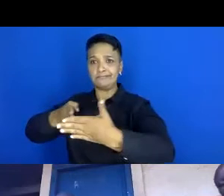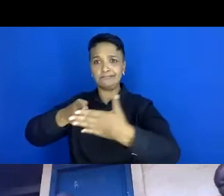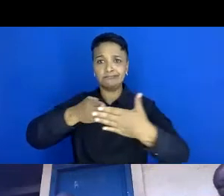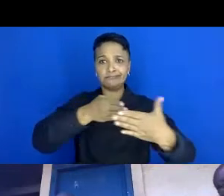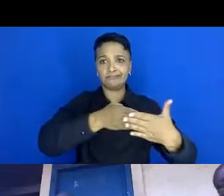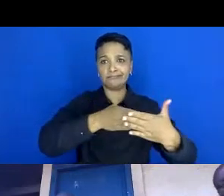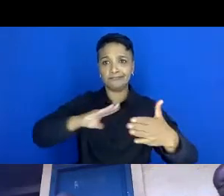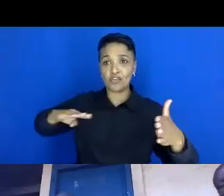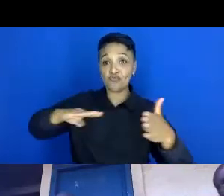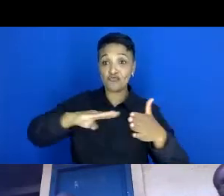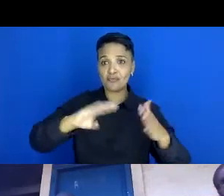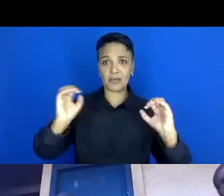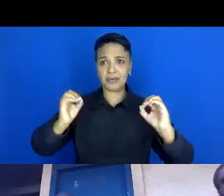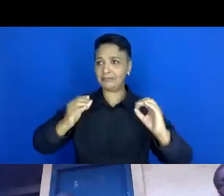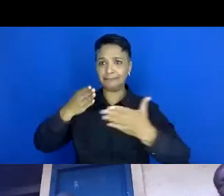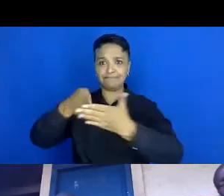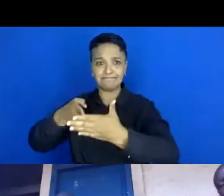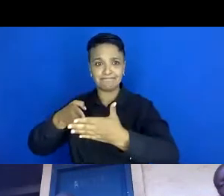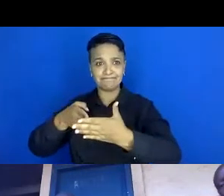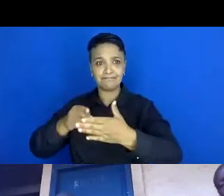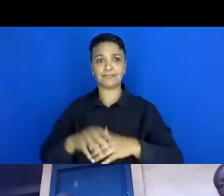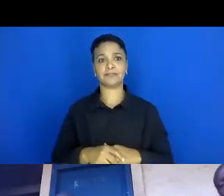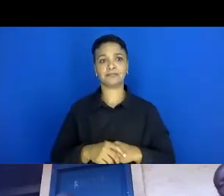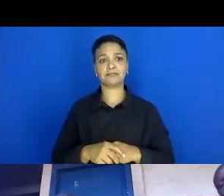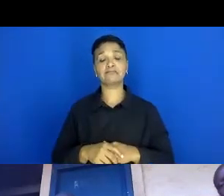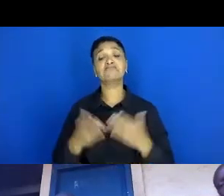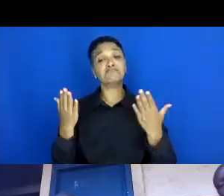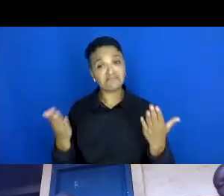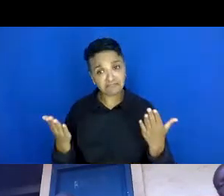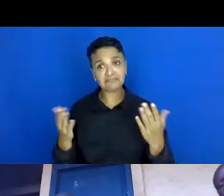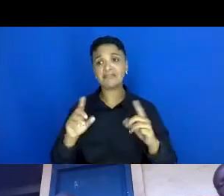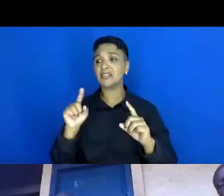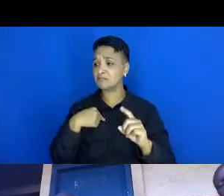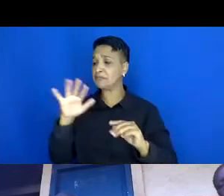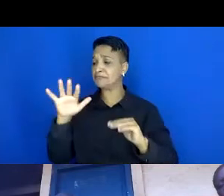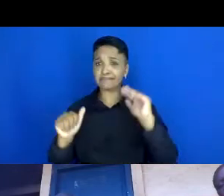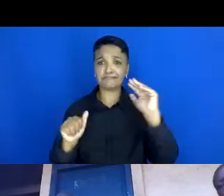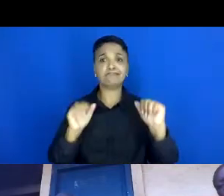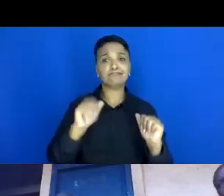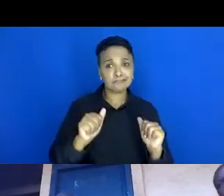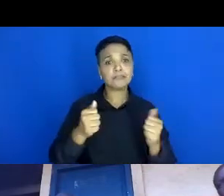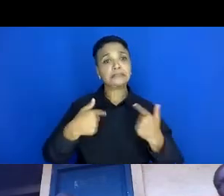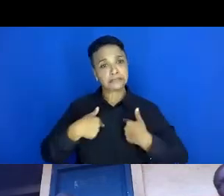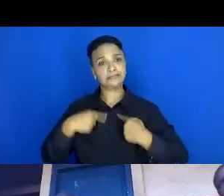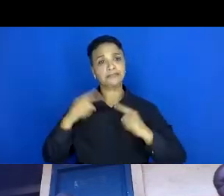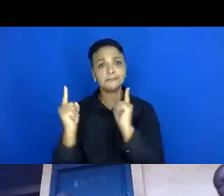but for the ones i stand by as well a new opportunity came when i returned to the